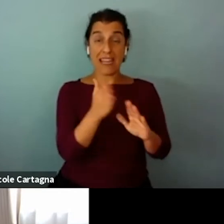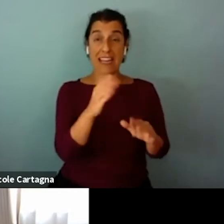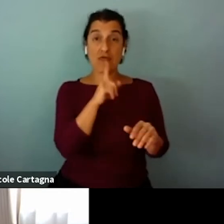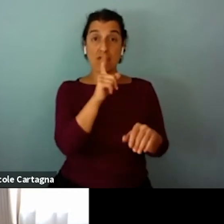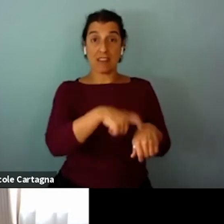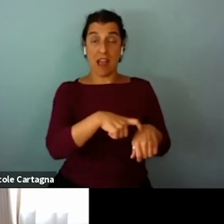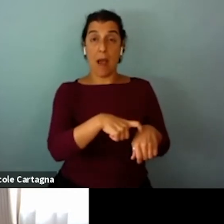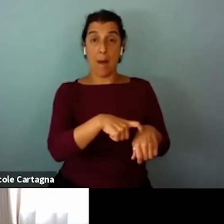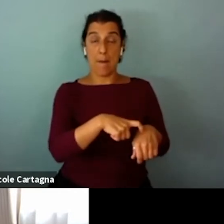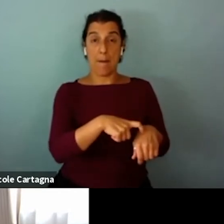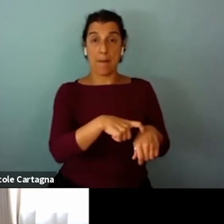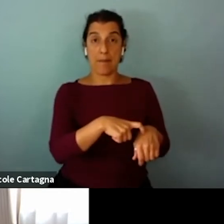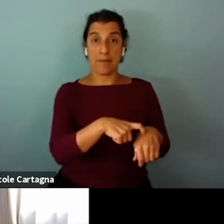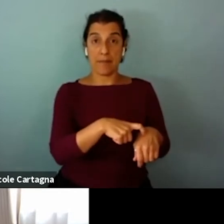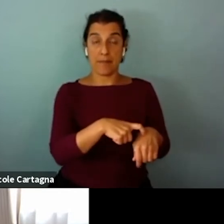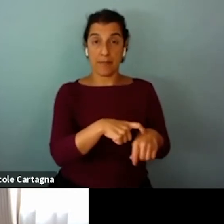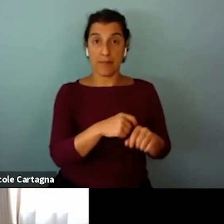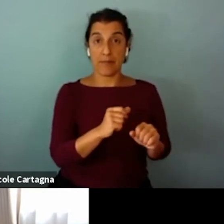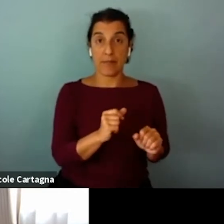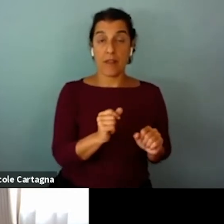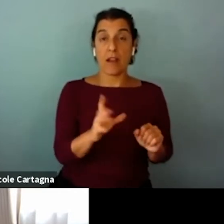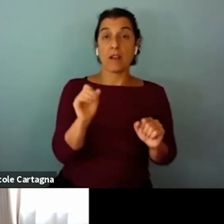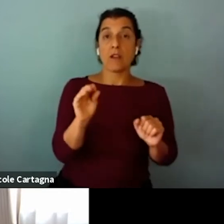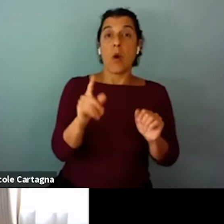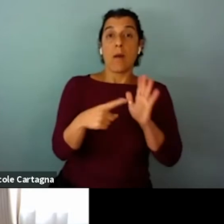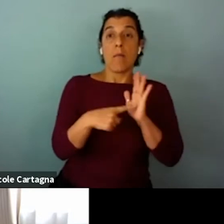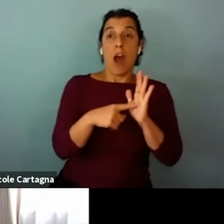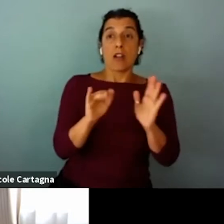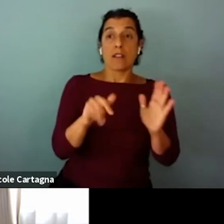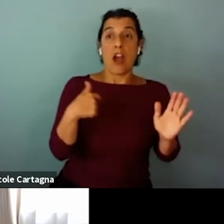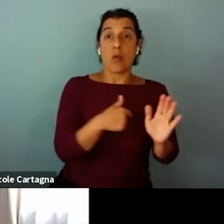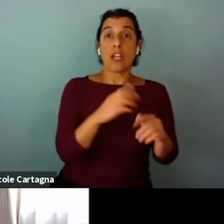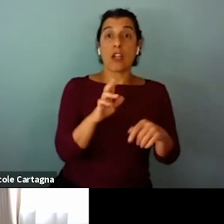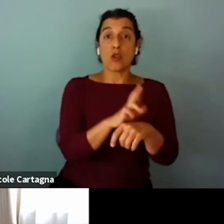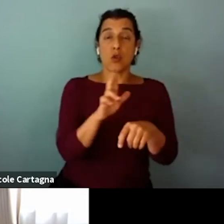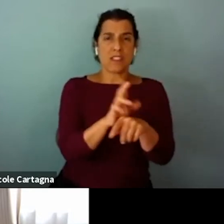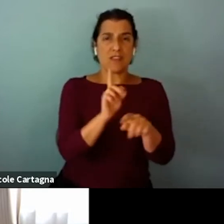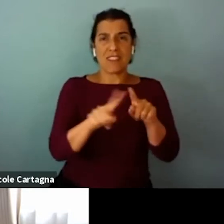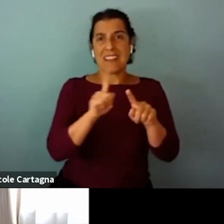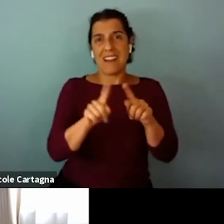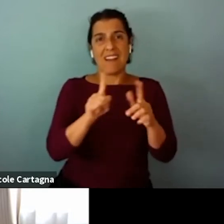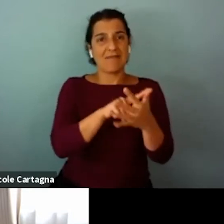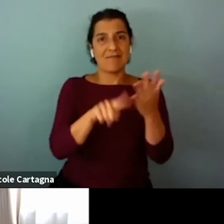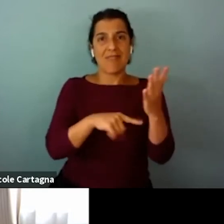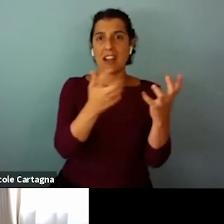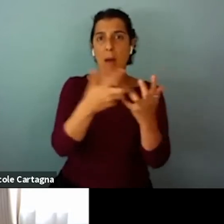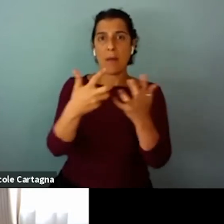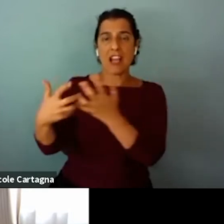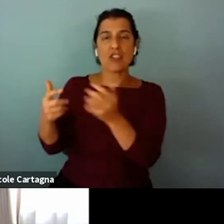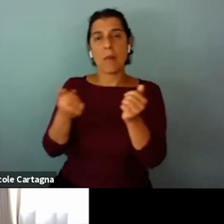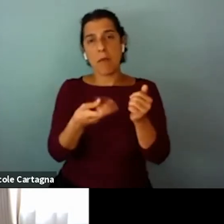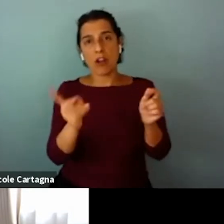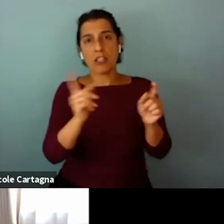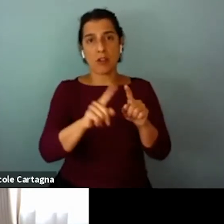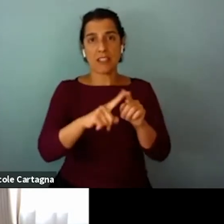the the models that we use there's a combination of of of multiple different models and and